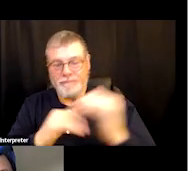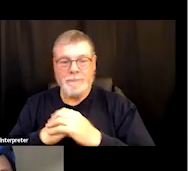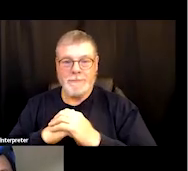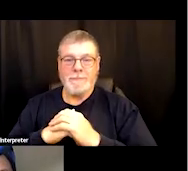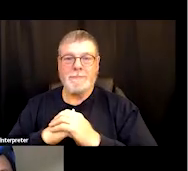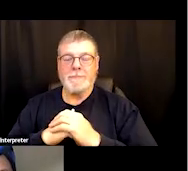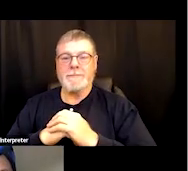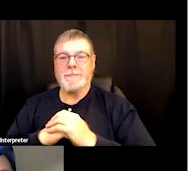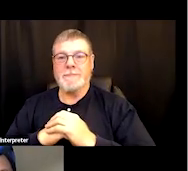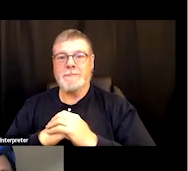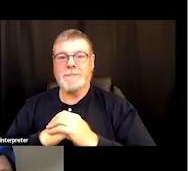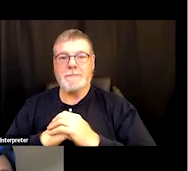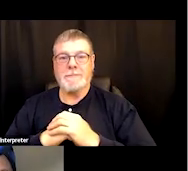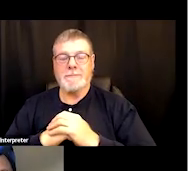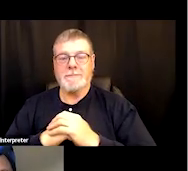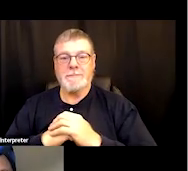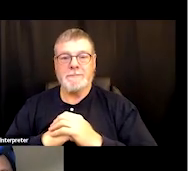to medical evidence in the eyes of DDS.